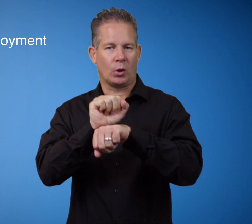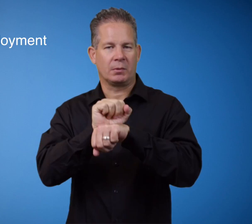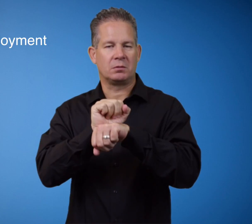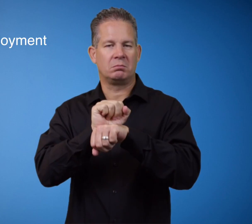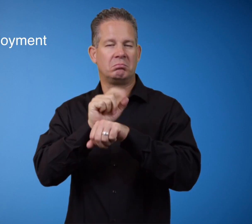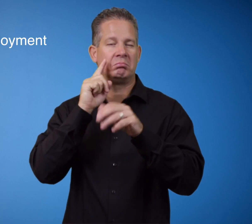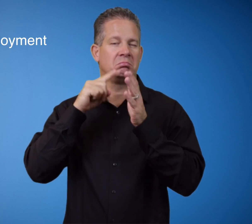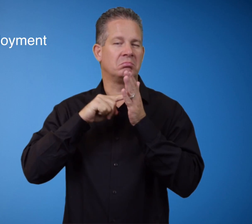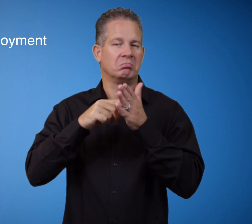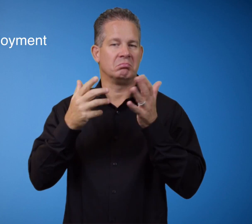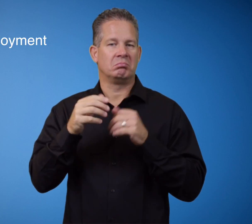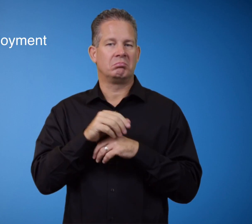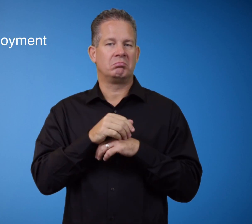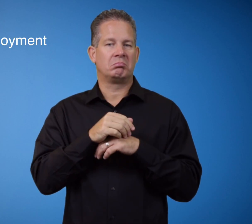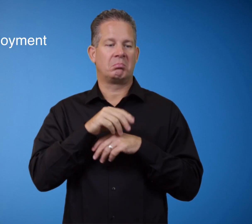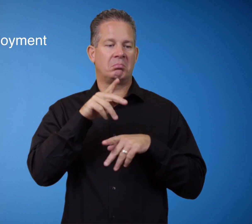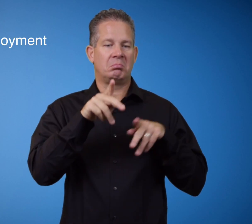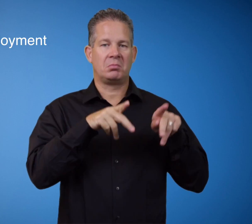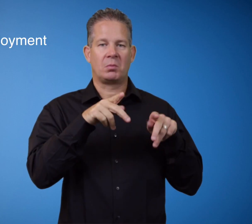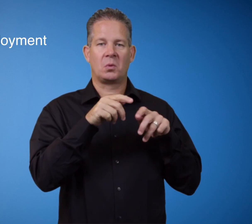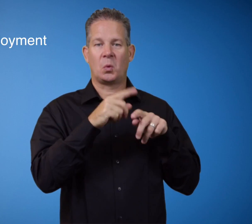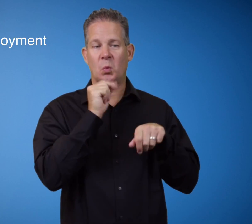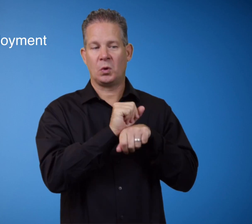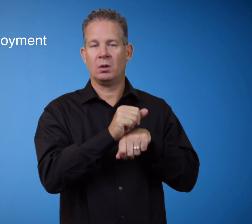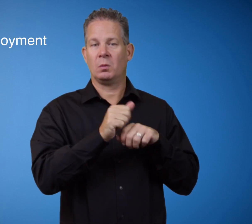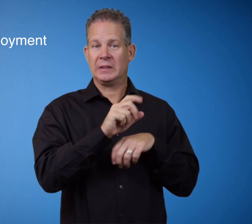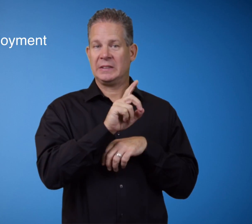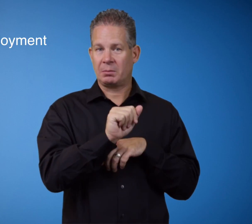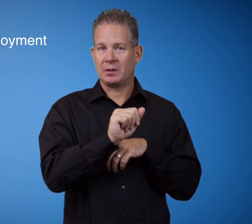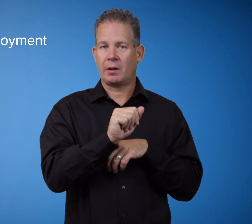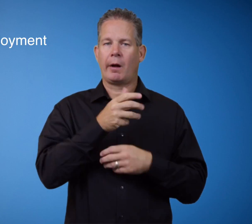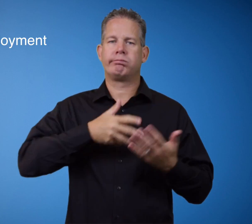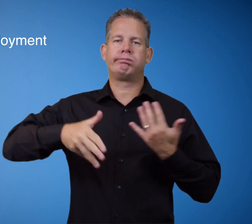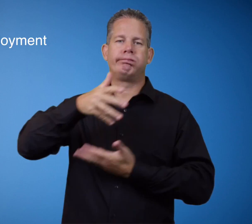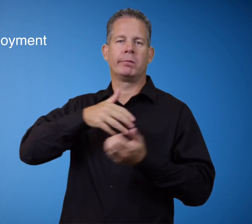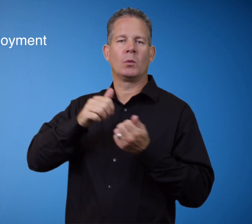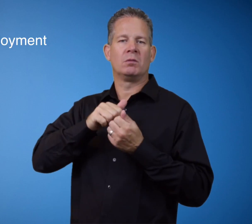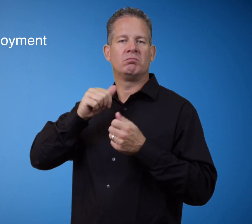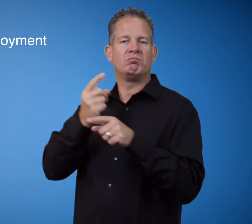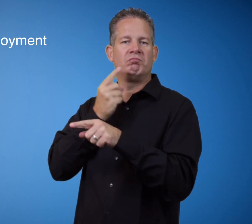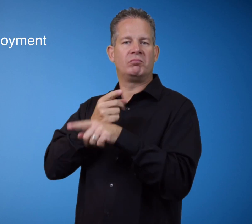Integrated employment is for people who have a disability that have an opportunity